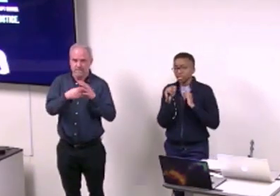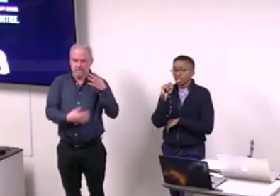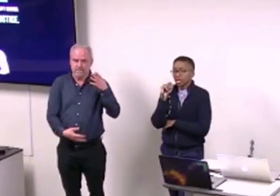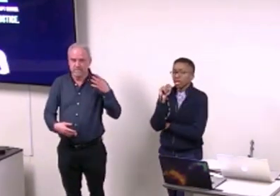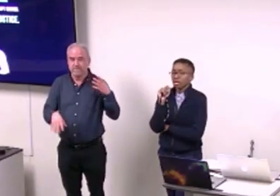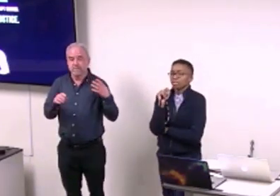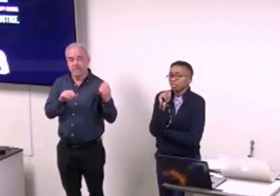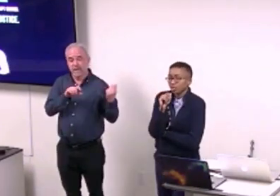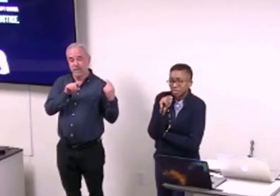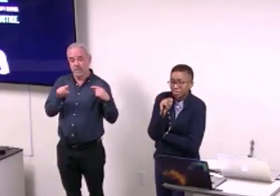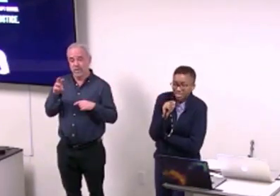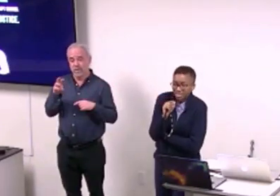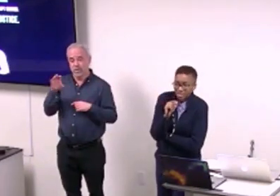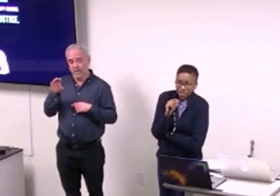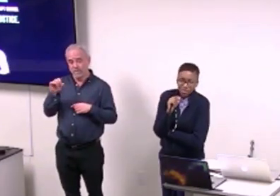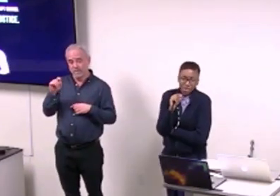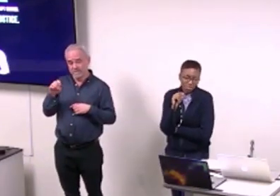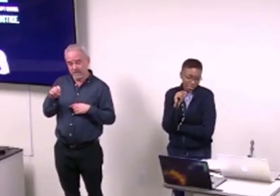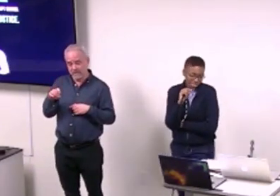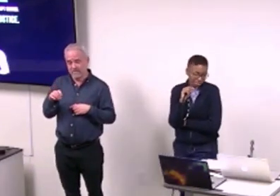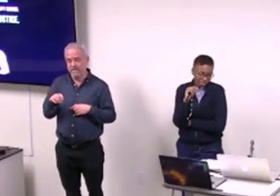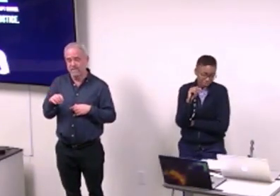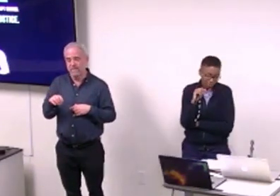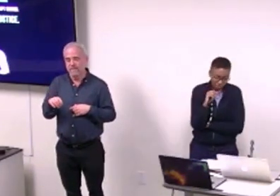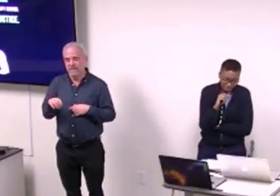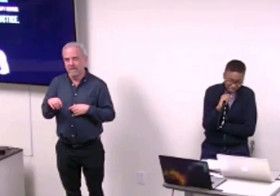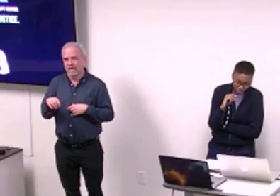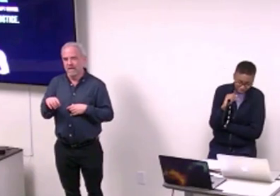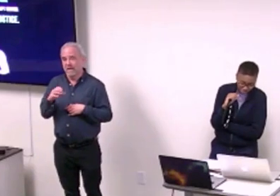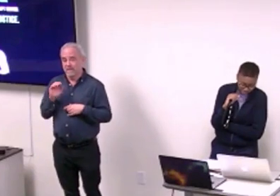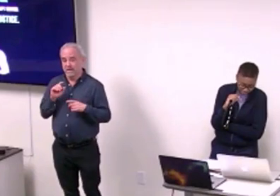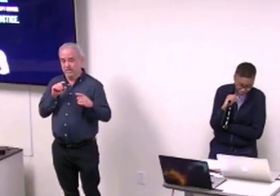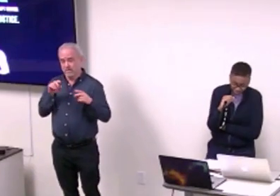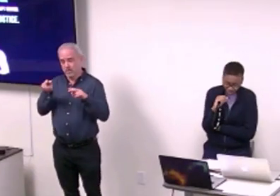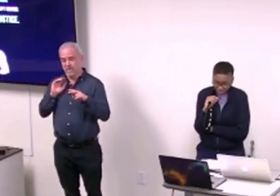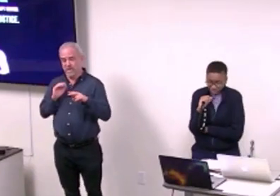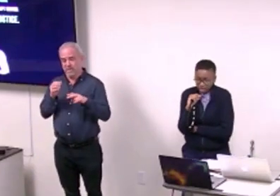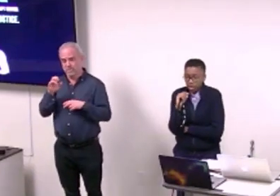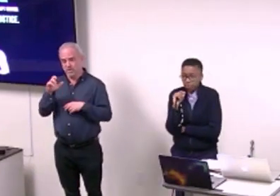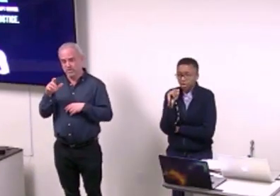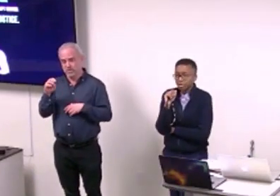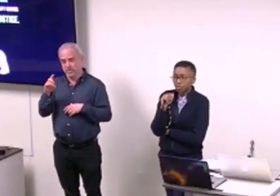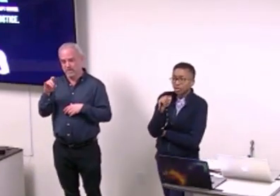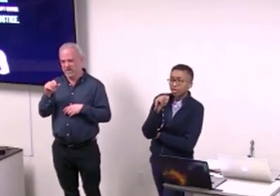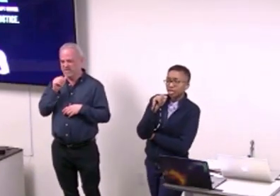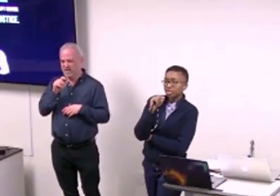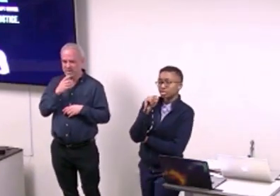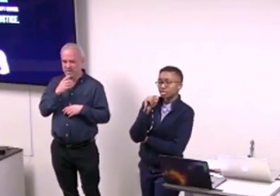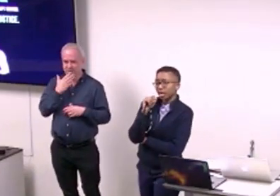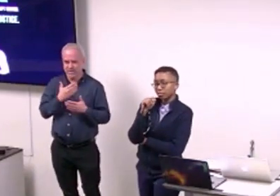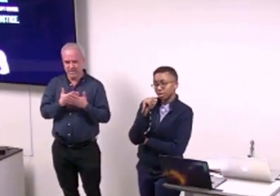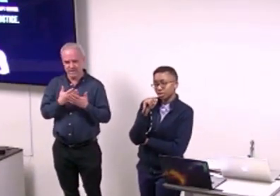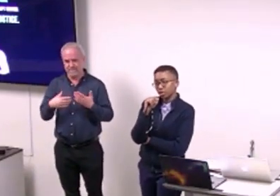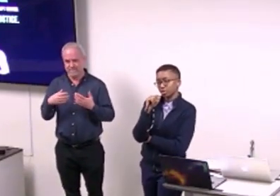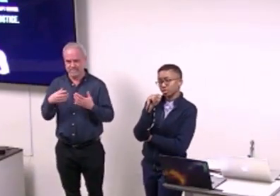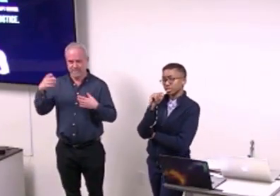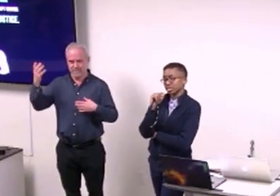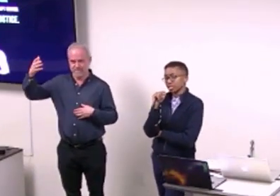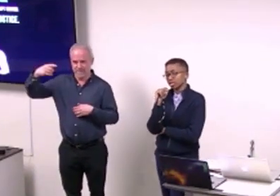I'm really bad at talking about myself and the work that I do. I wish I was better at it. But our Twitter handle is @behearddc.